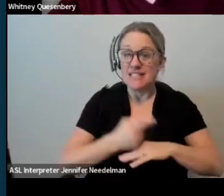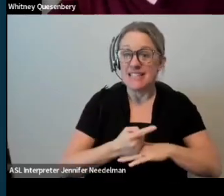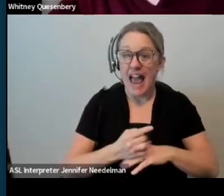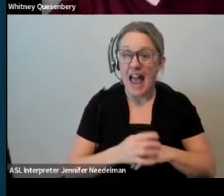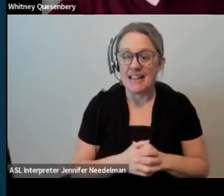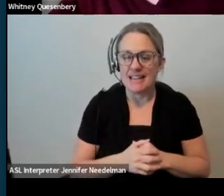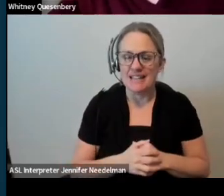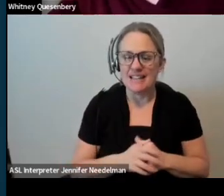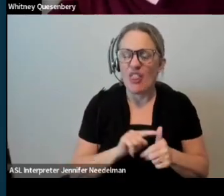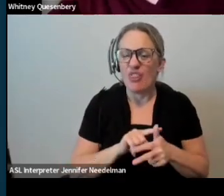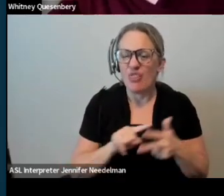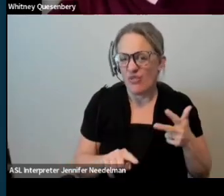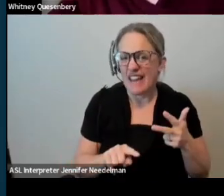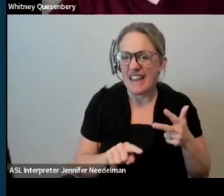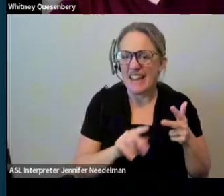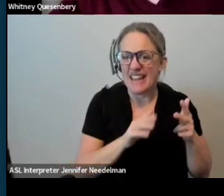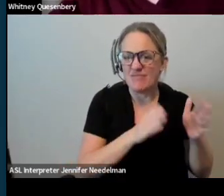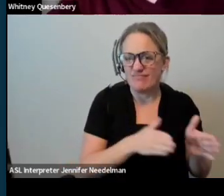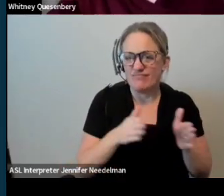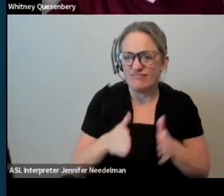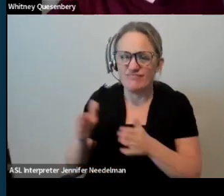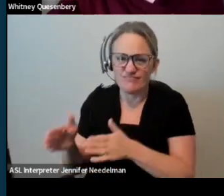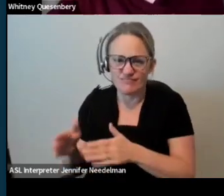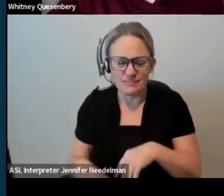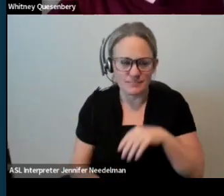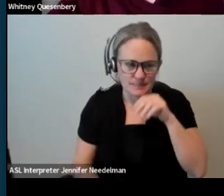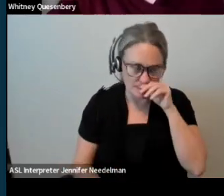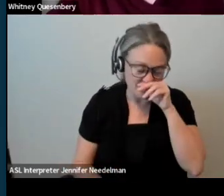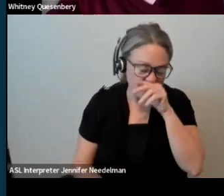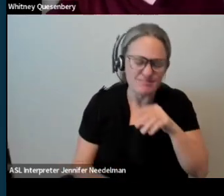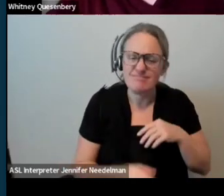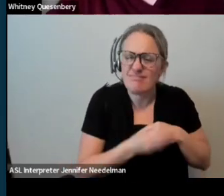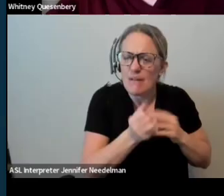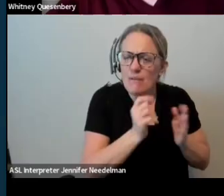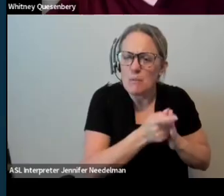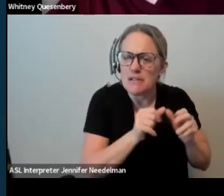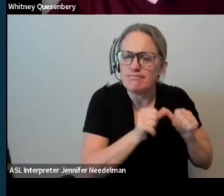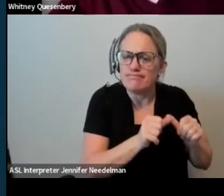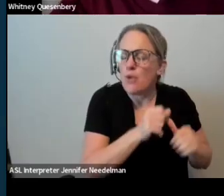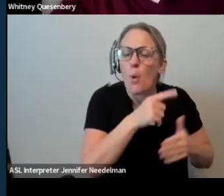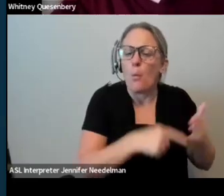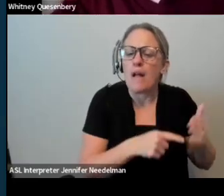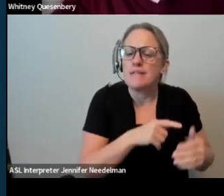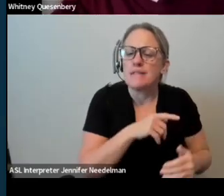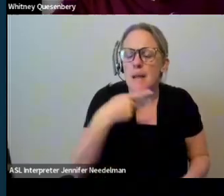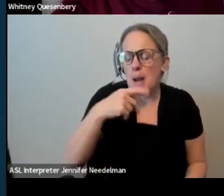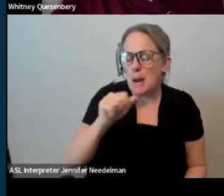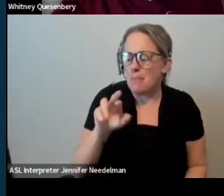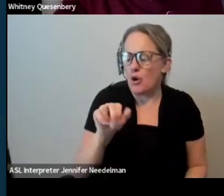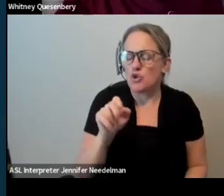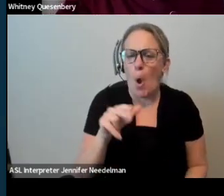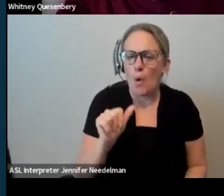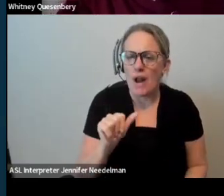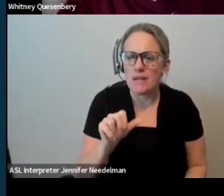of three acts. We're gonna look at, we're gonna spend a few minutes talking about what personas are, and then we're gonna go around to the backend